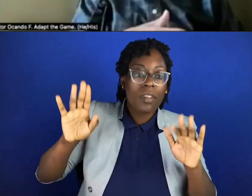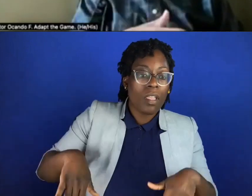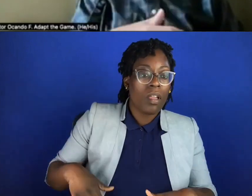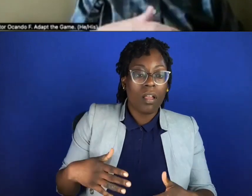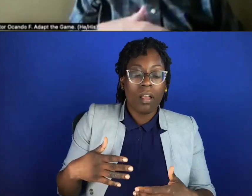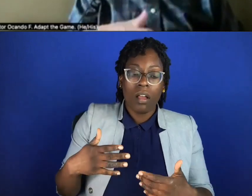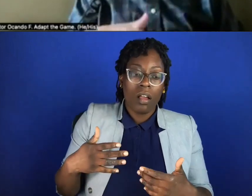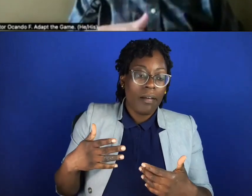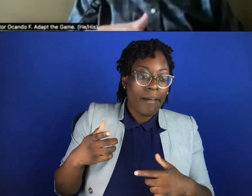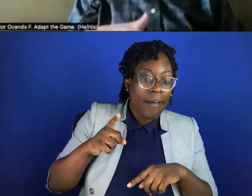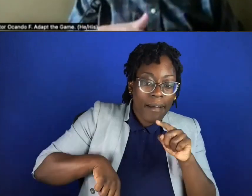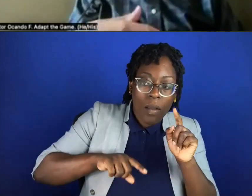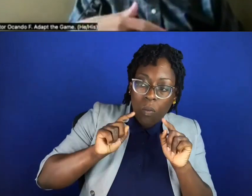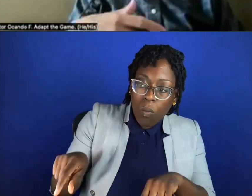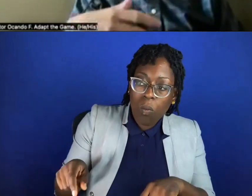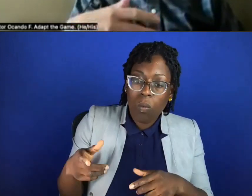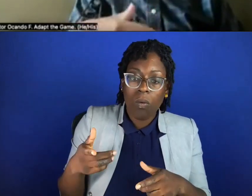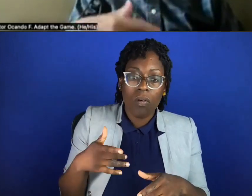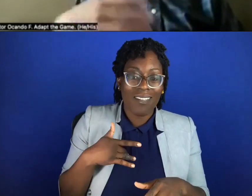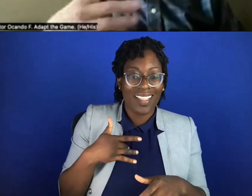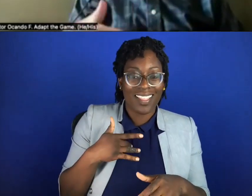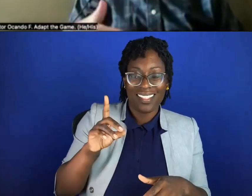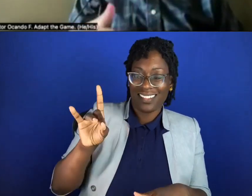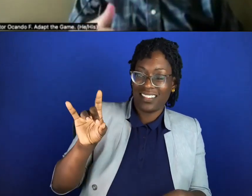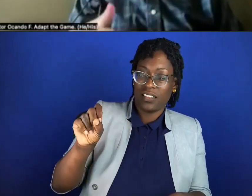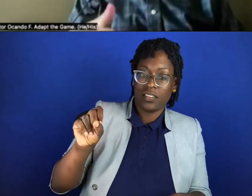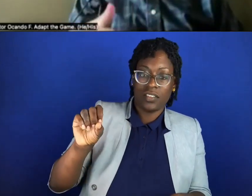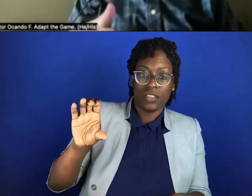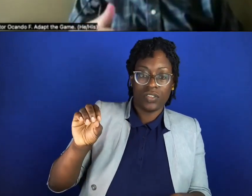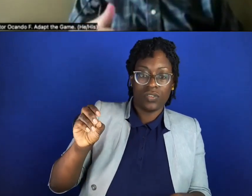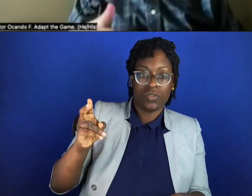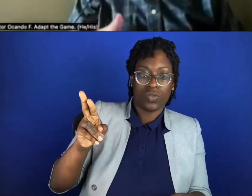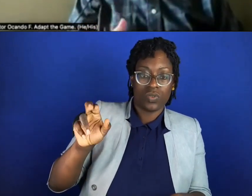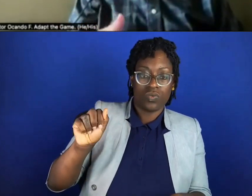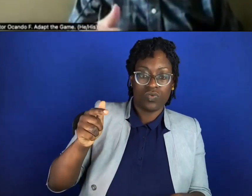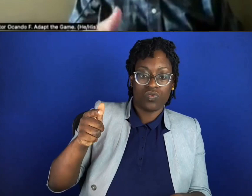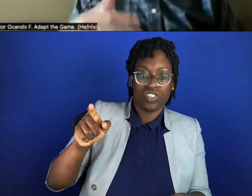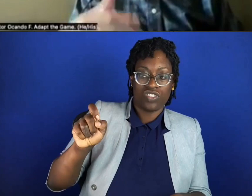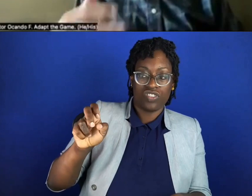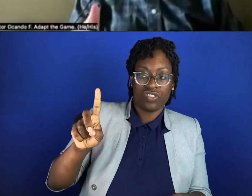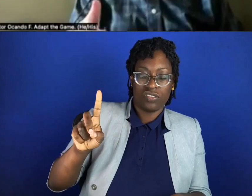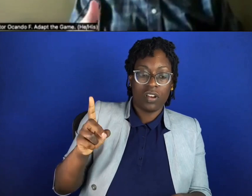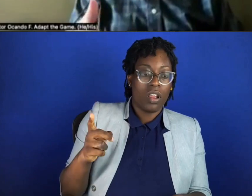from attending and ultimately precluded from enjoying sporting events.